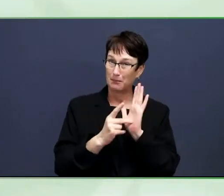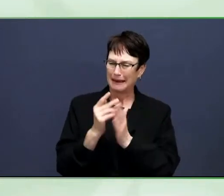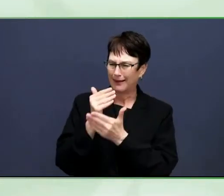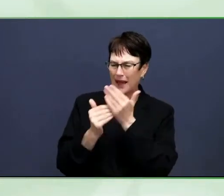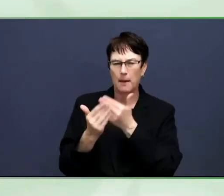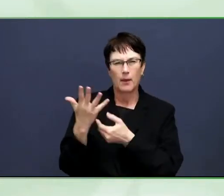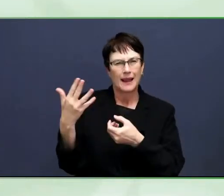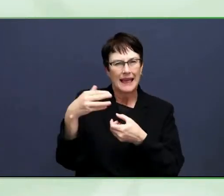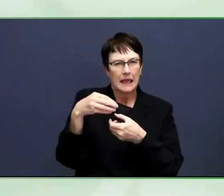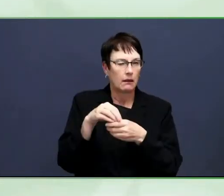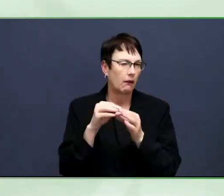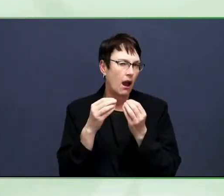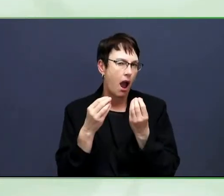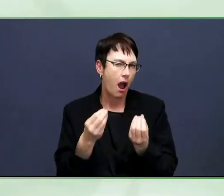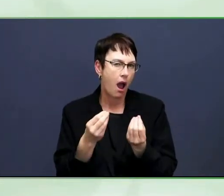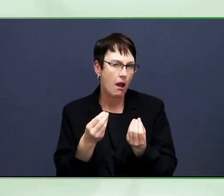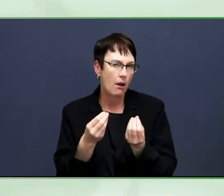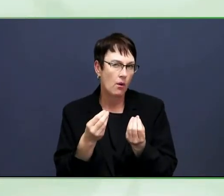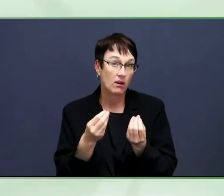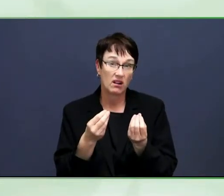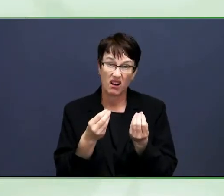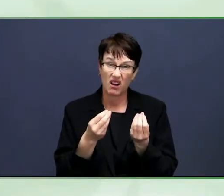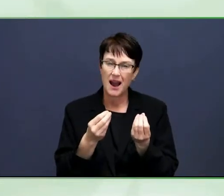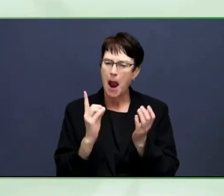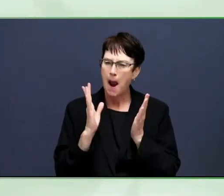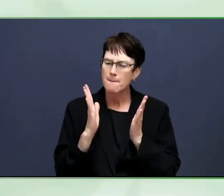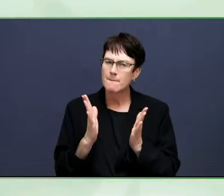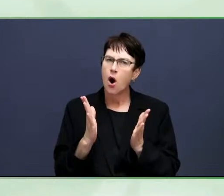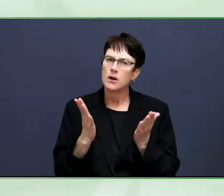Something that so many people take for granted.